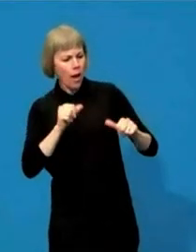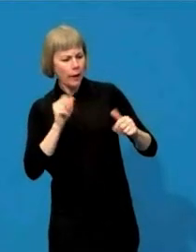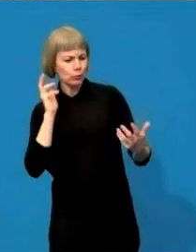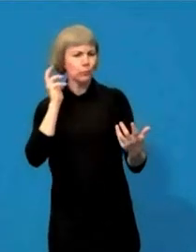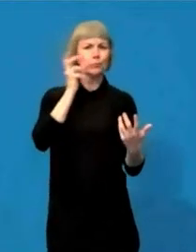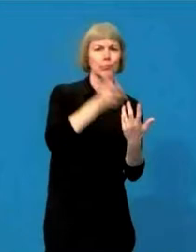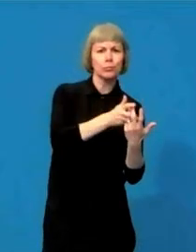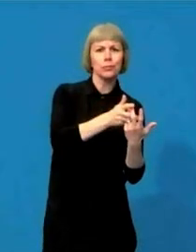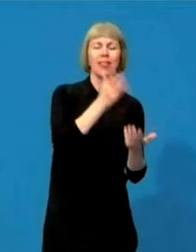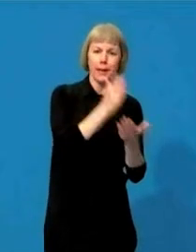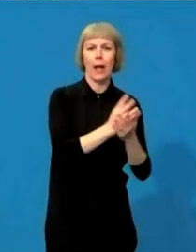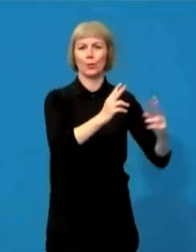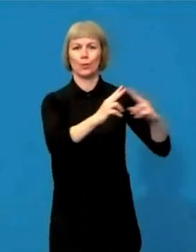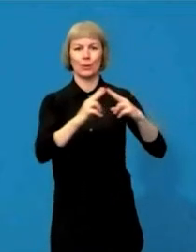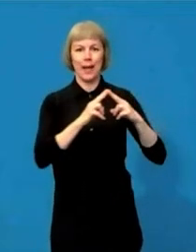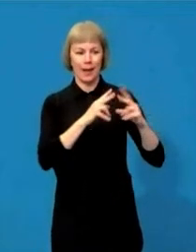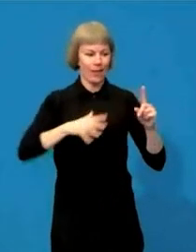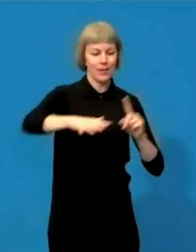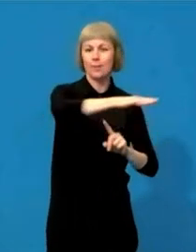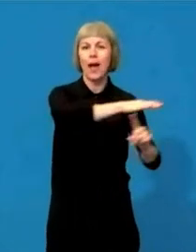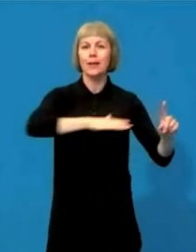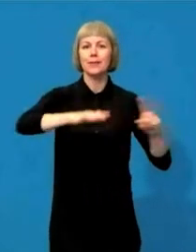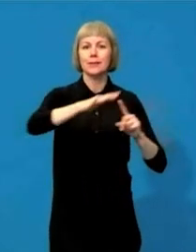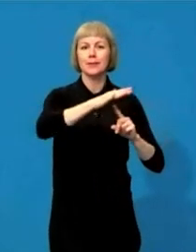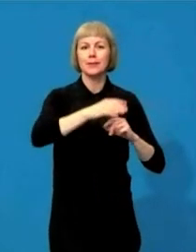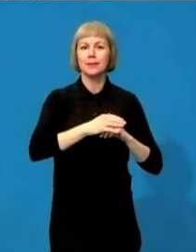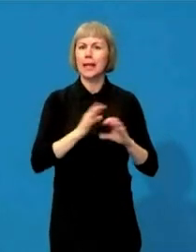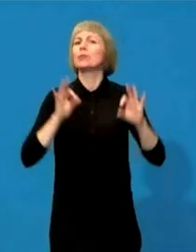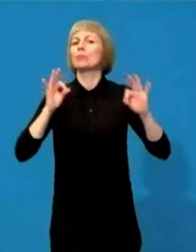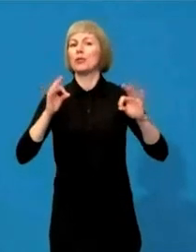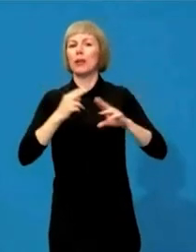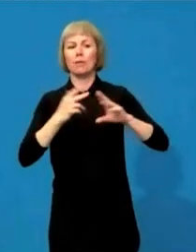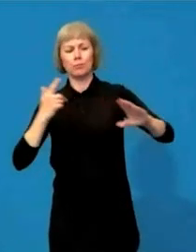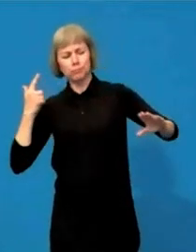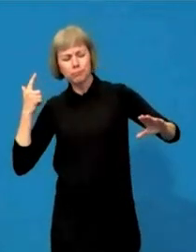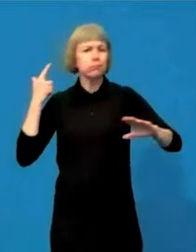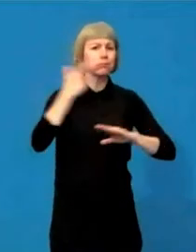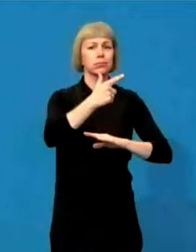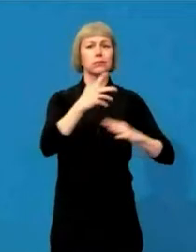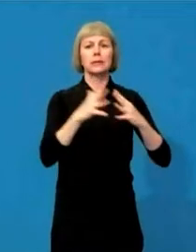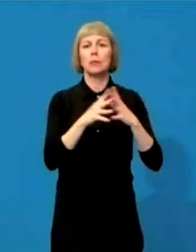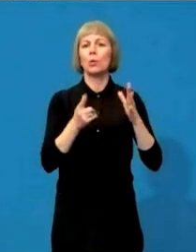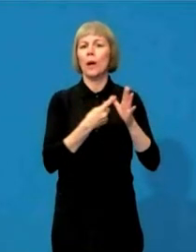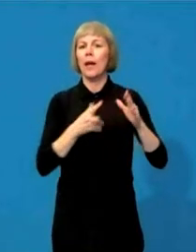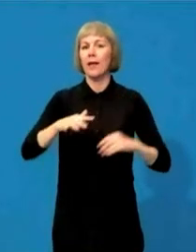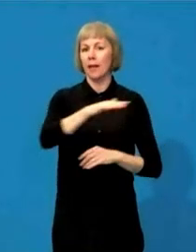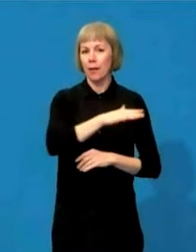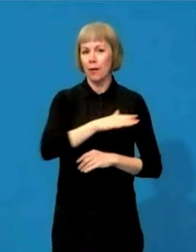delivered to, you know, the remotes of Western Australia. Thank you.